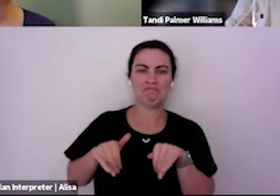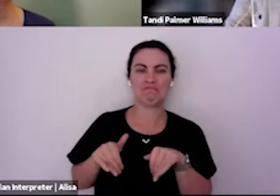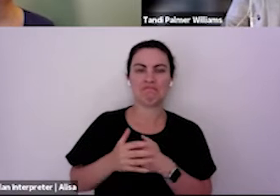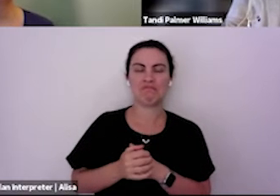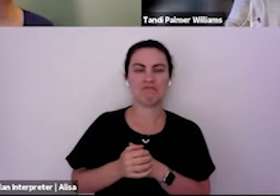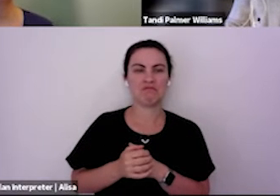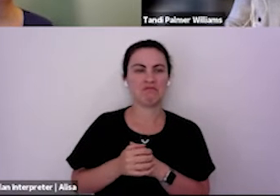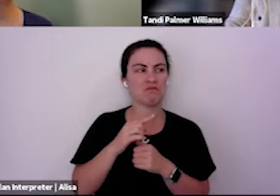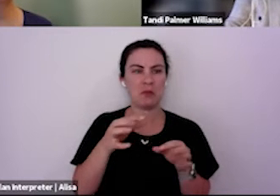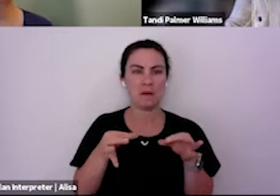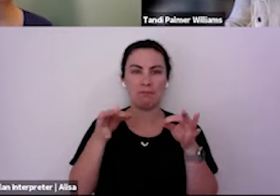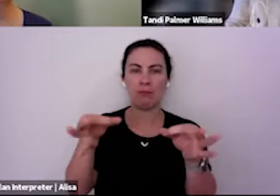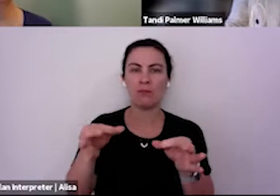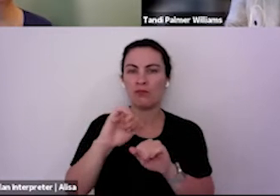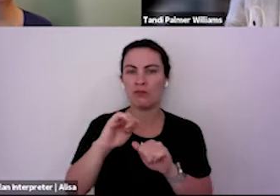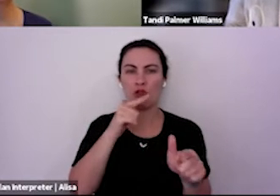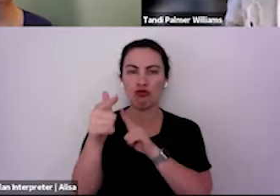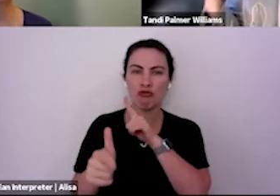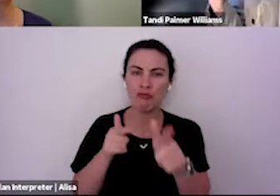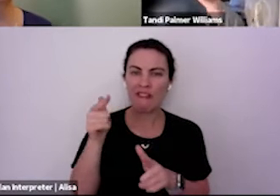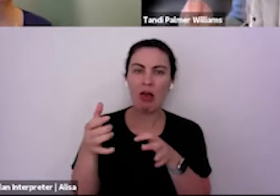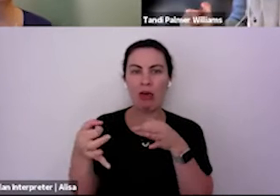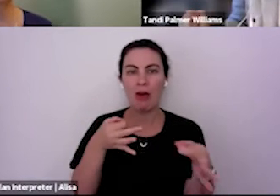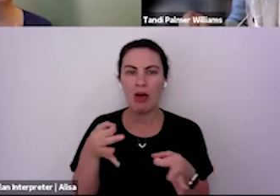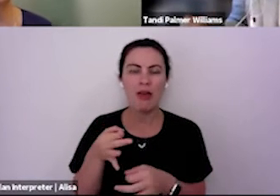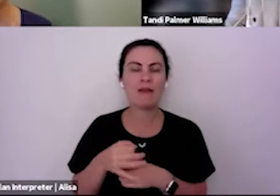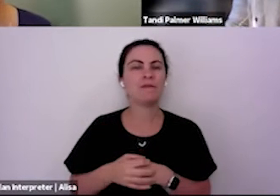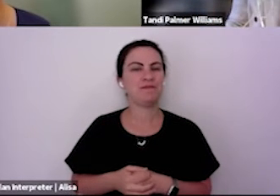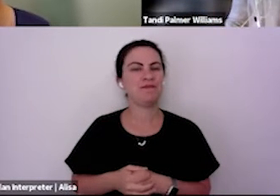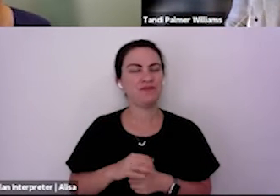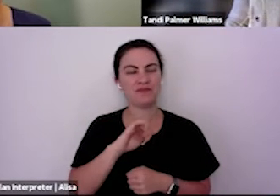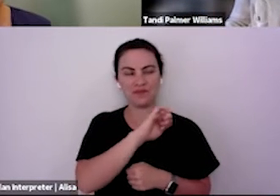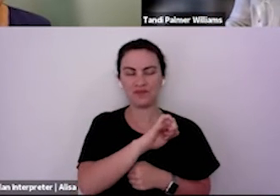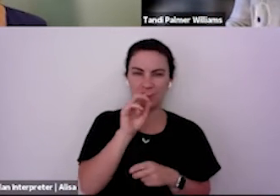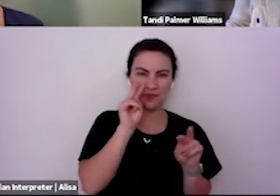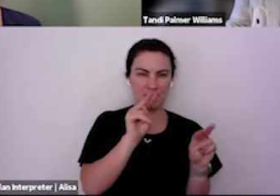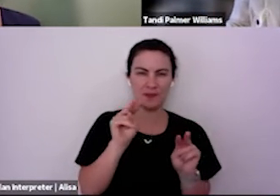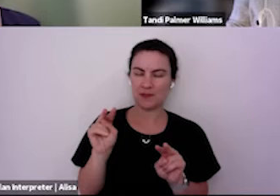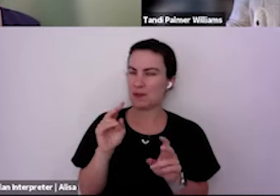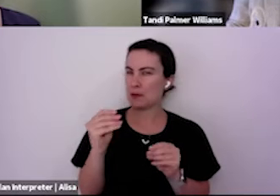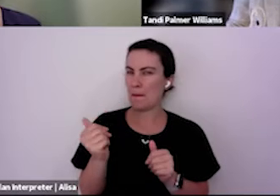travel plans and stuff like that and opting for events that have what they perceive to have a lower level risk, and that includes digital offers.